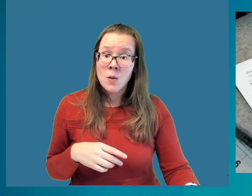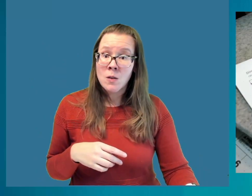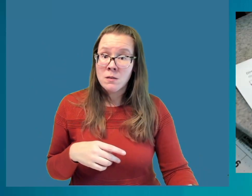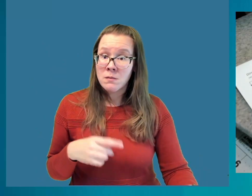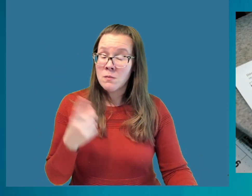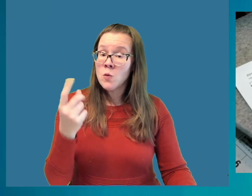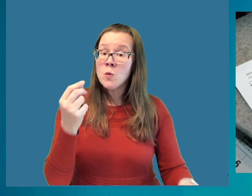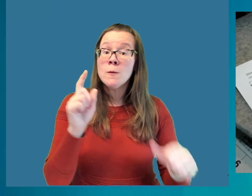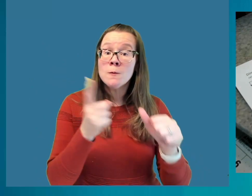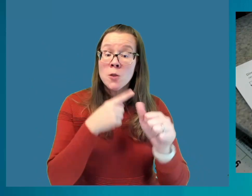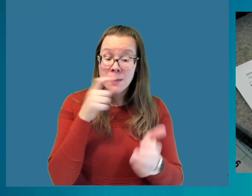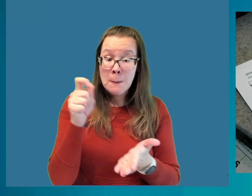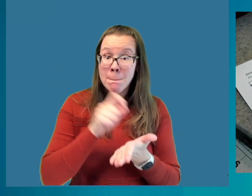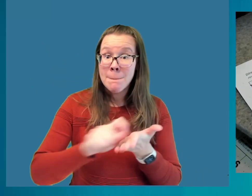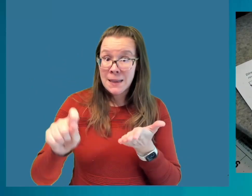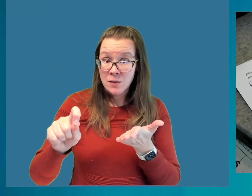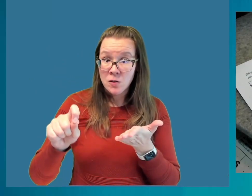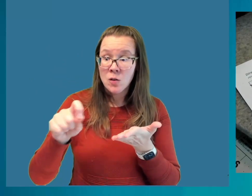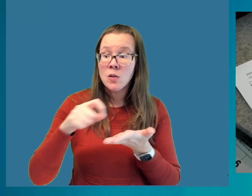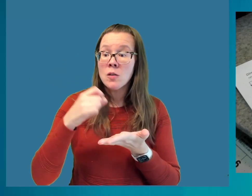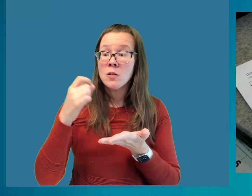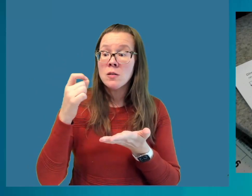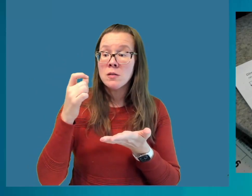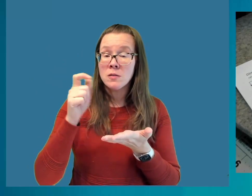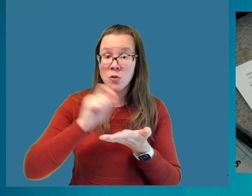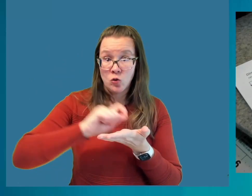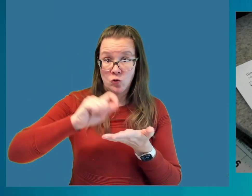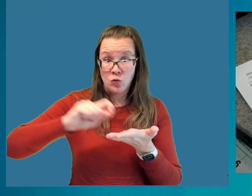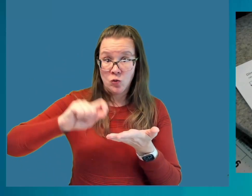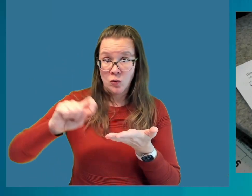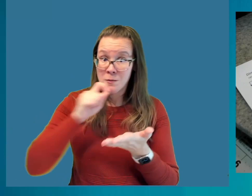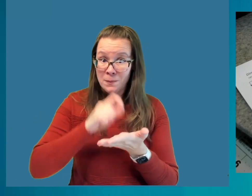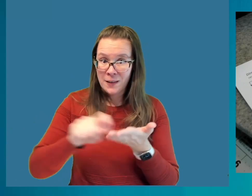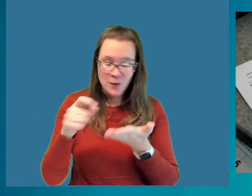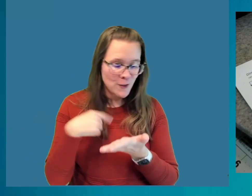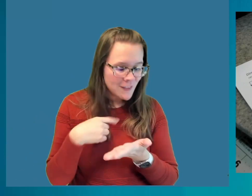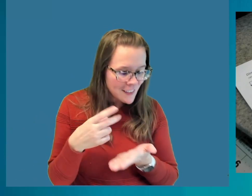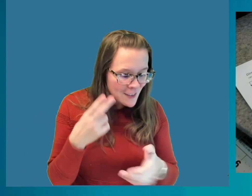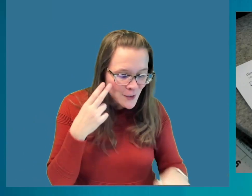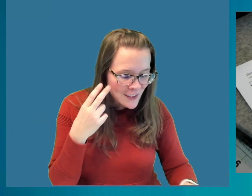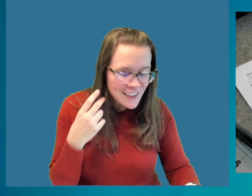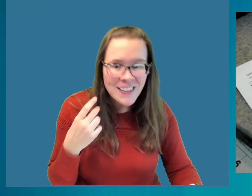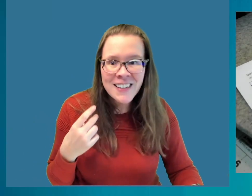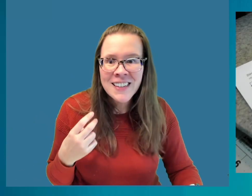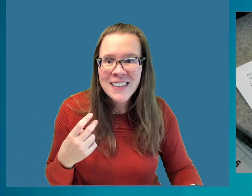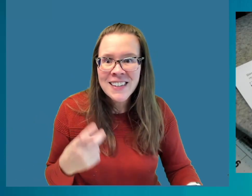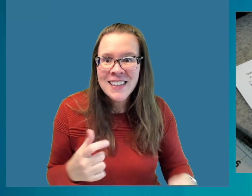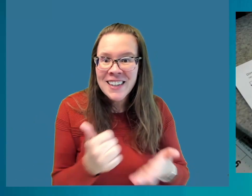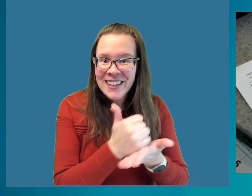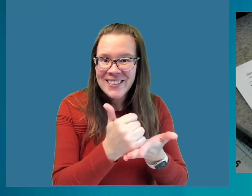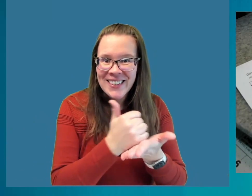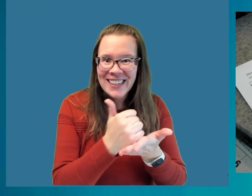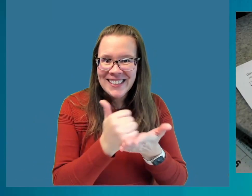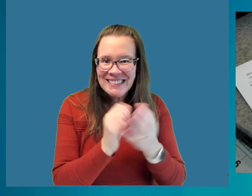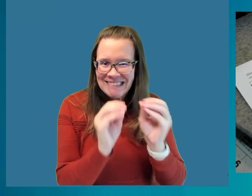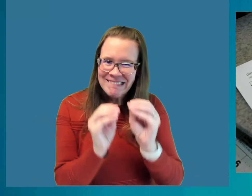something that I created, and the top portion, um, I use to design what the postcard is going